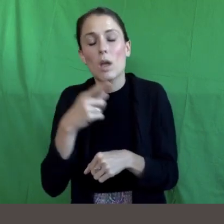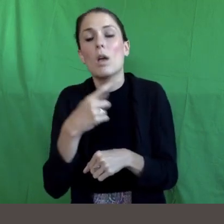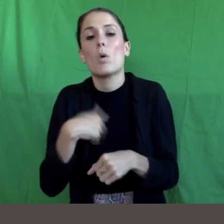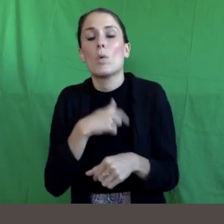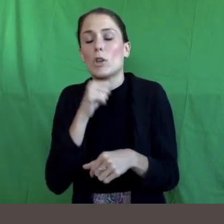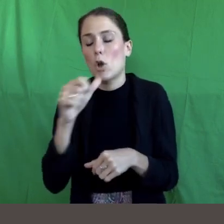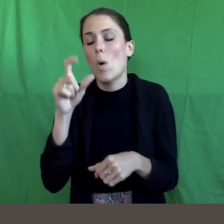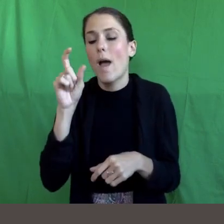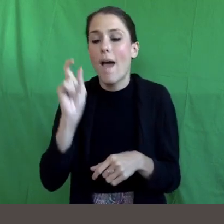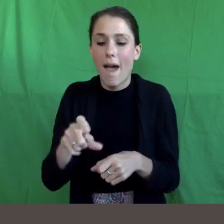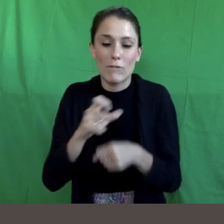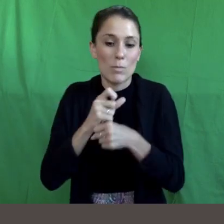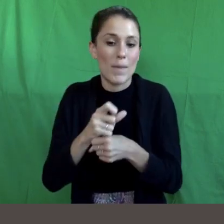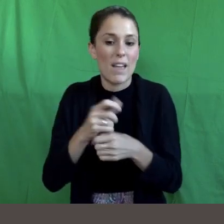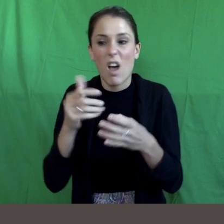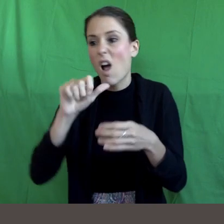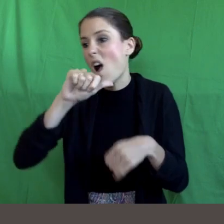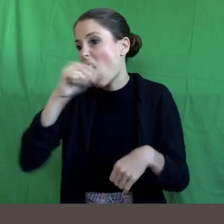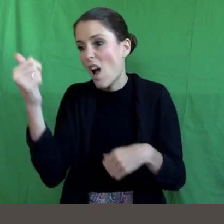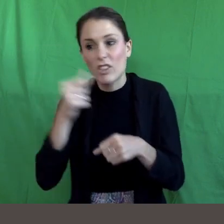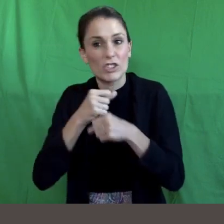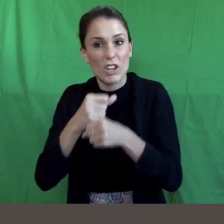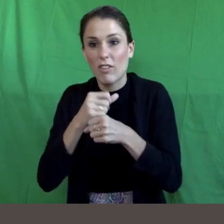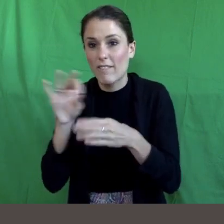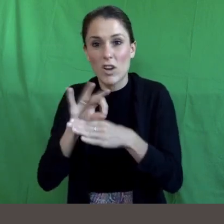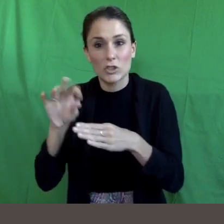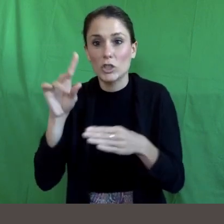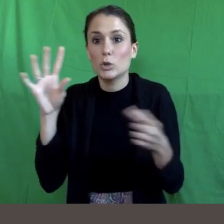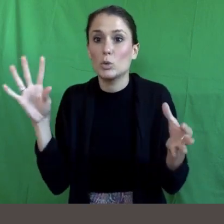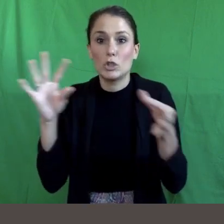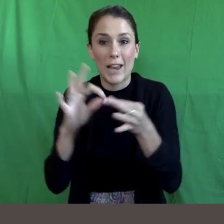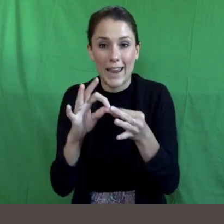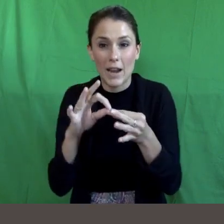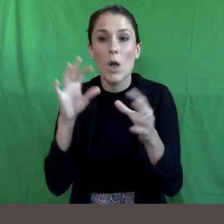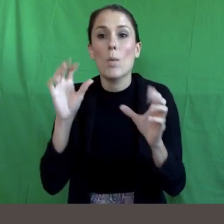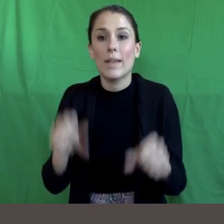actually need to create another generator function just to chain these two generators.